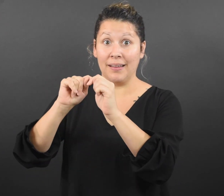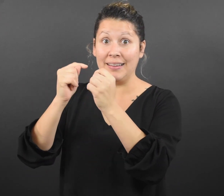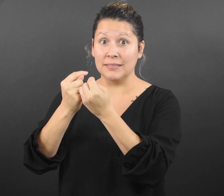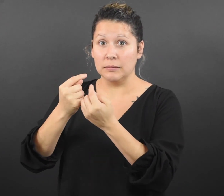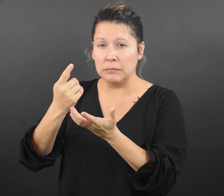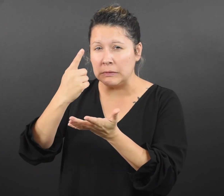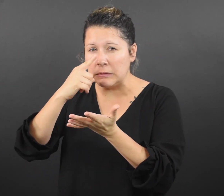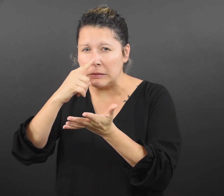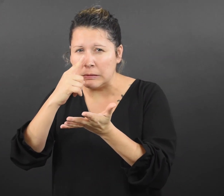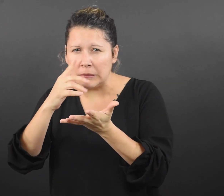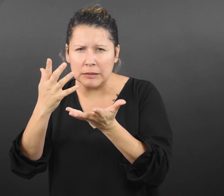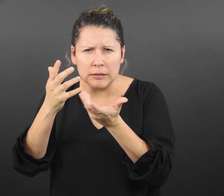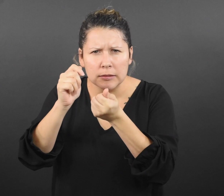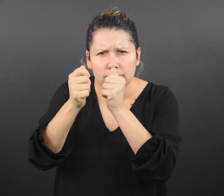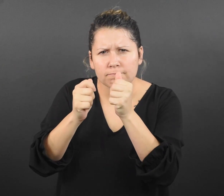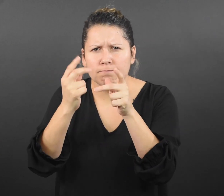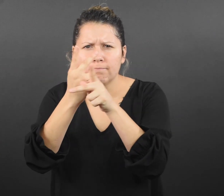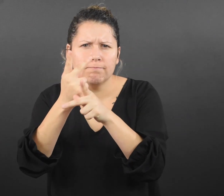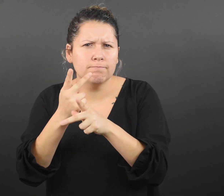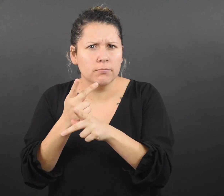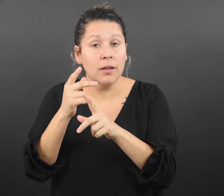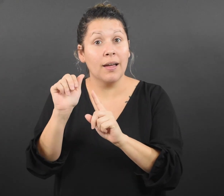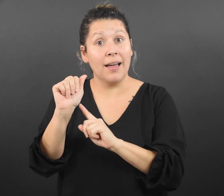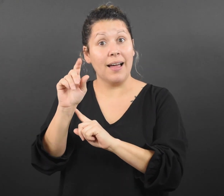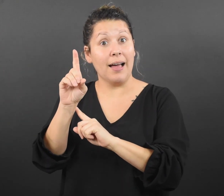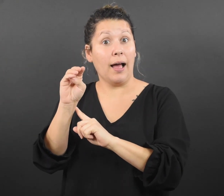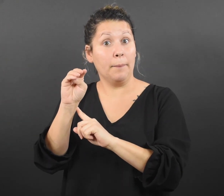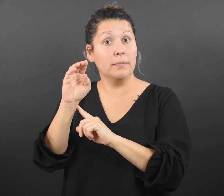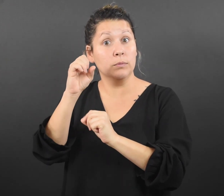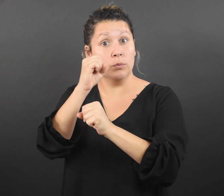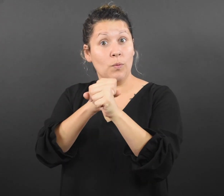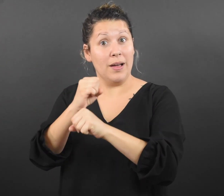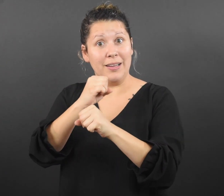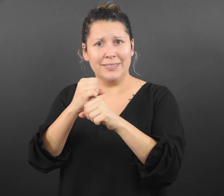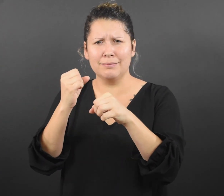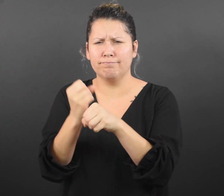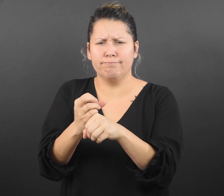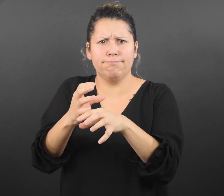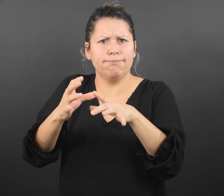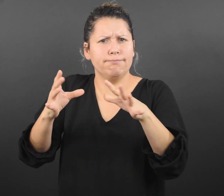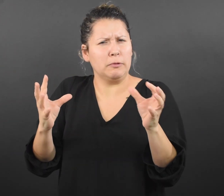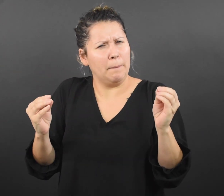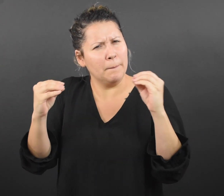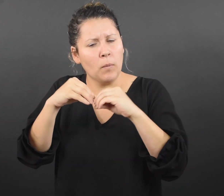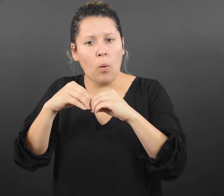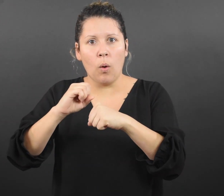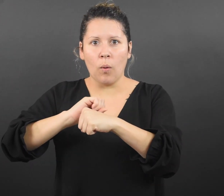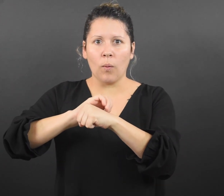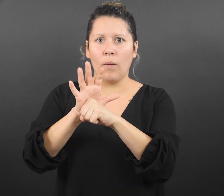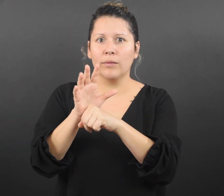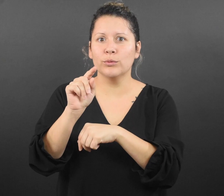the Administration’s strategy of providing even more COVID-19 tools to Minnesotans by